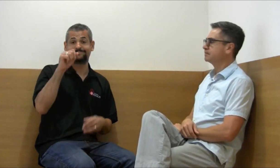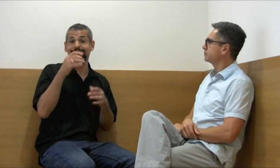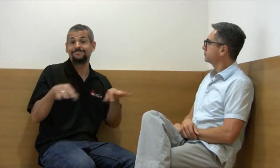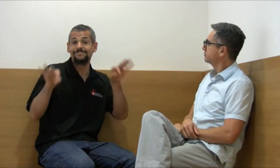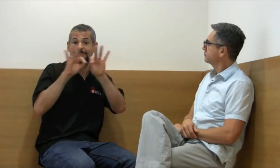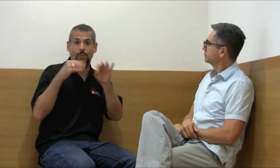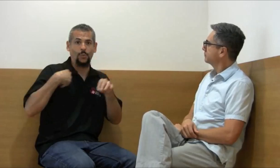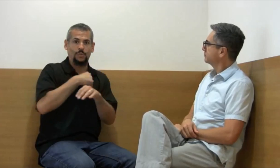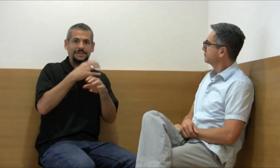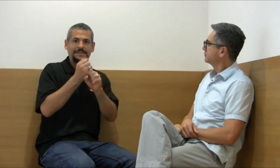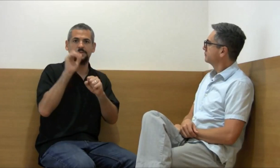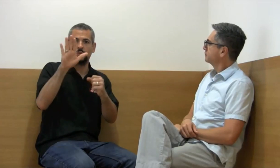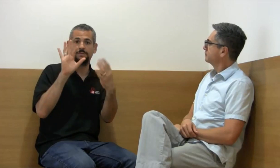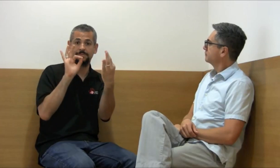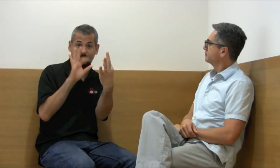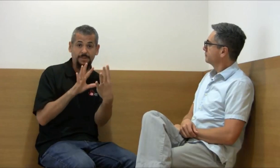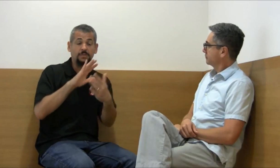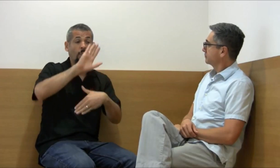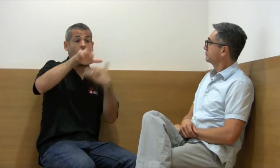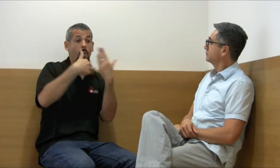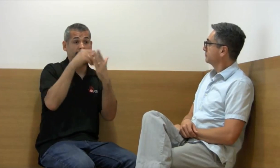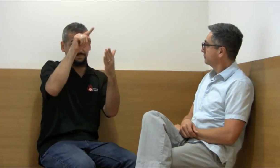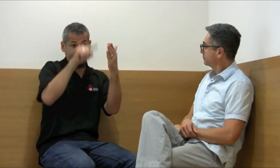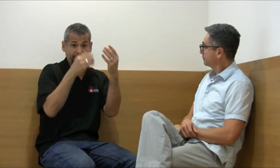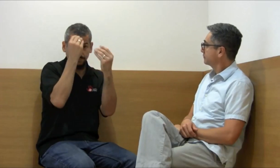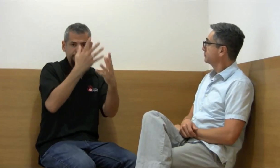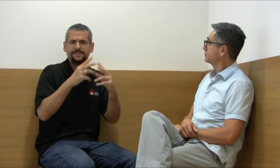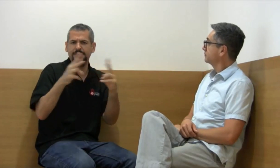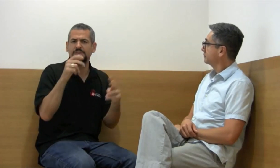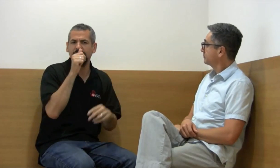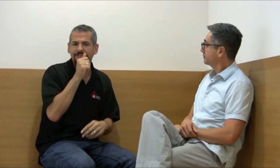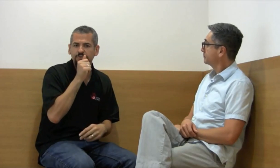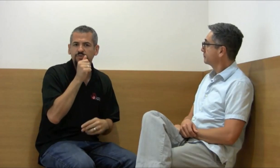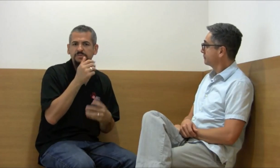Yes! What’s important is that we get your feedback. You should also know that your responses are confidential;